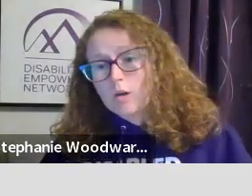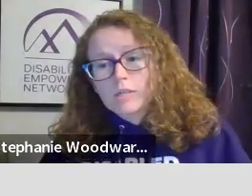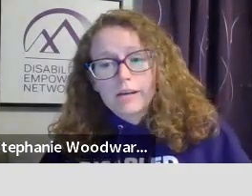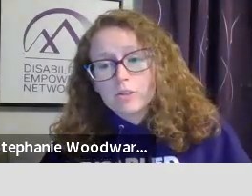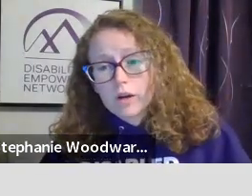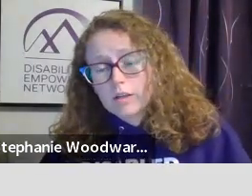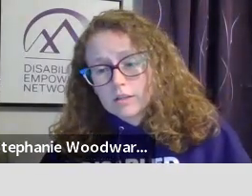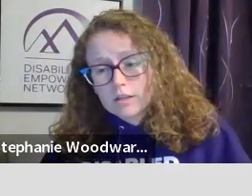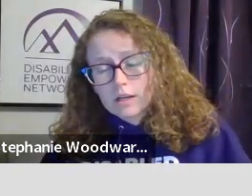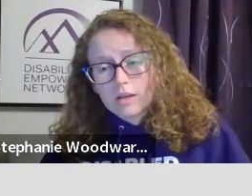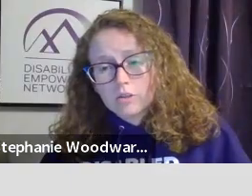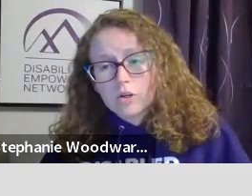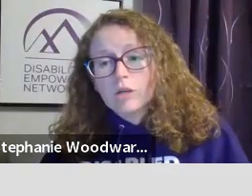Those cases are really common. There's a lot of